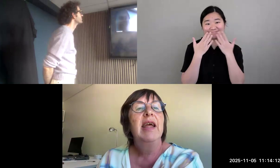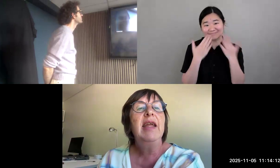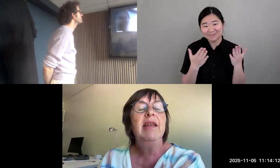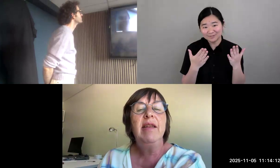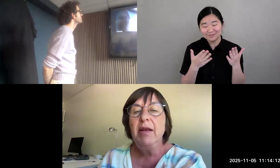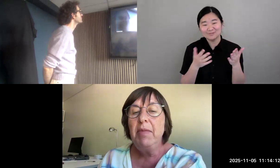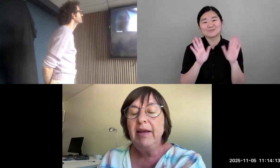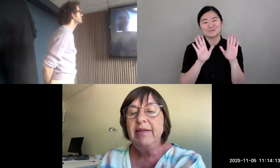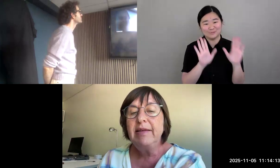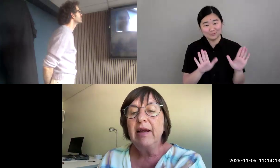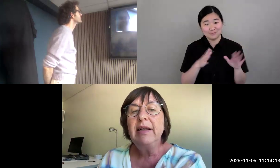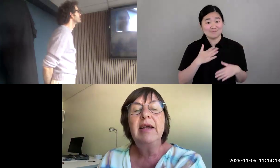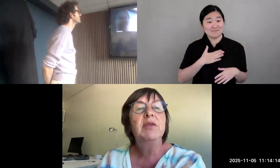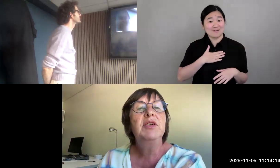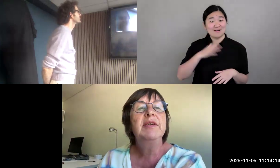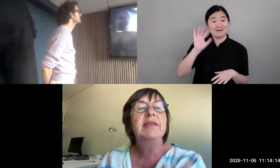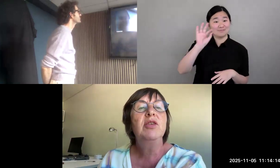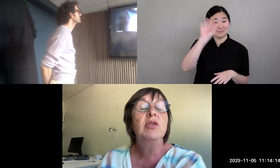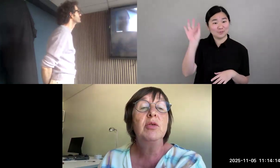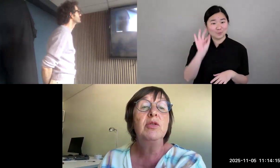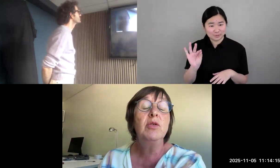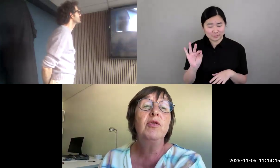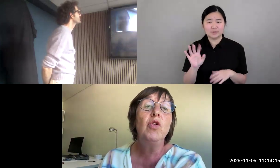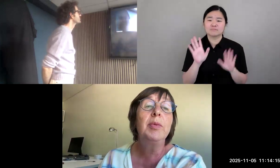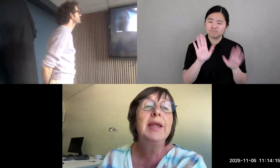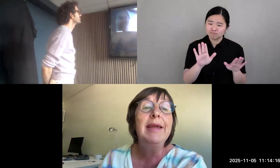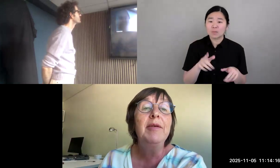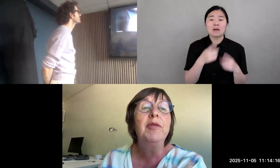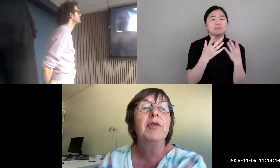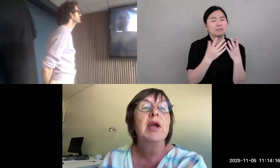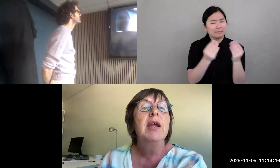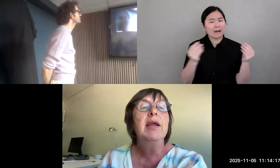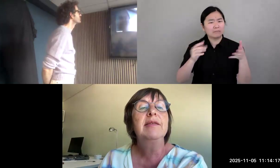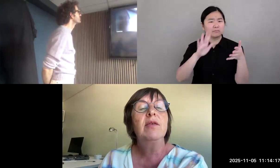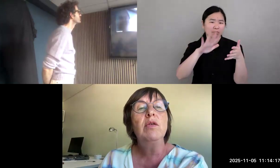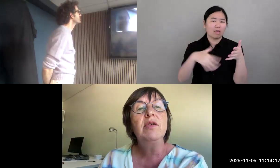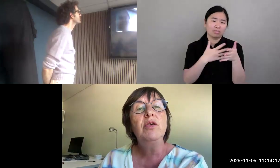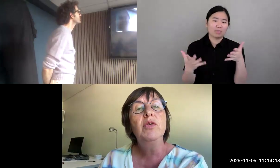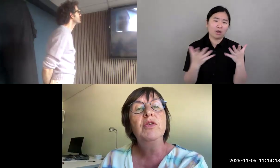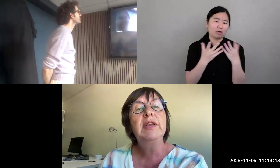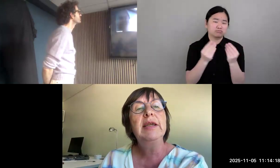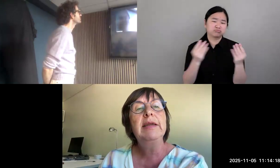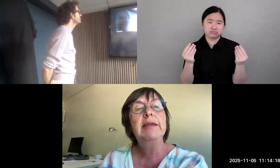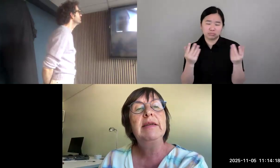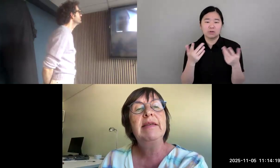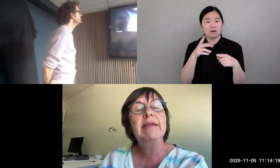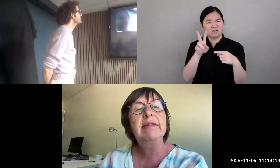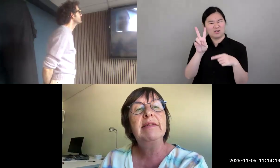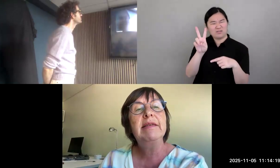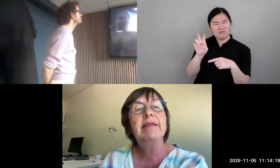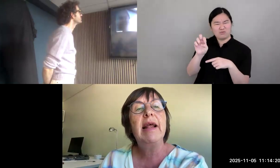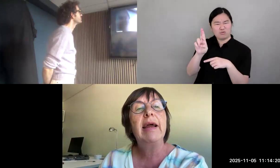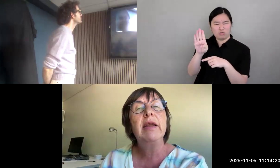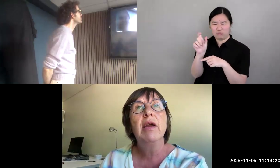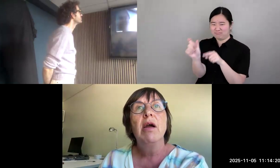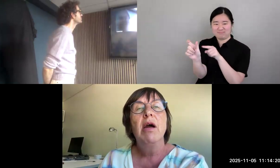In many signed languages, the verb GIVE is also used in sentences like